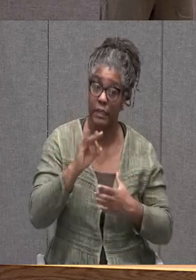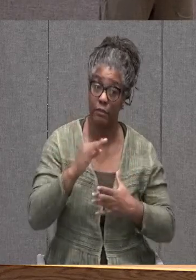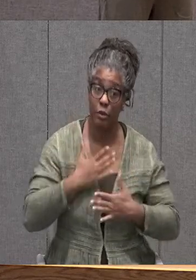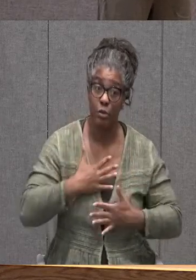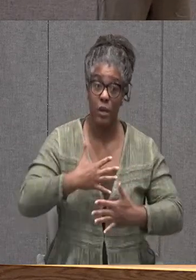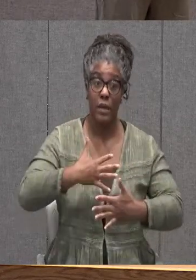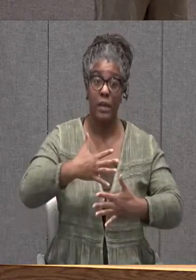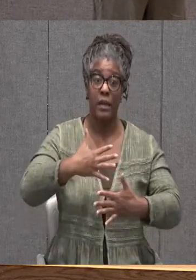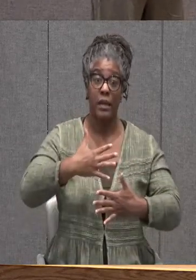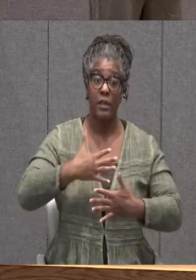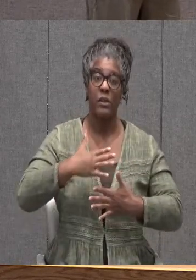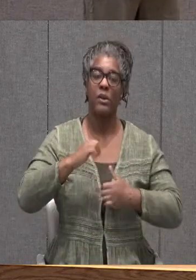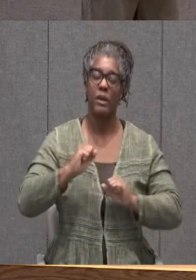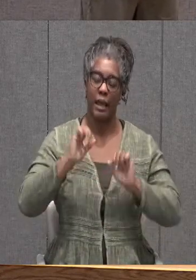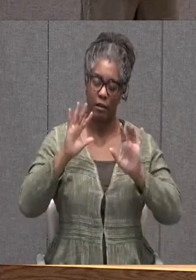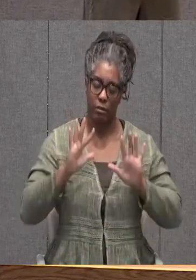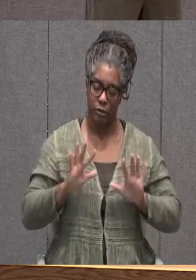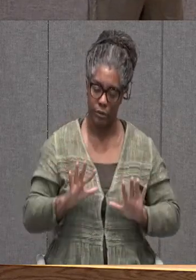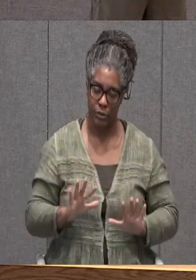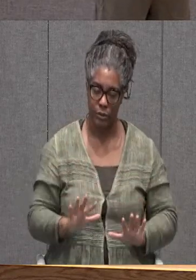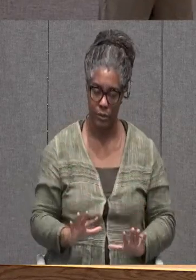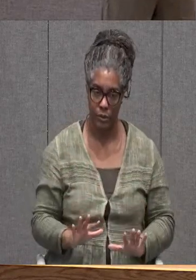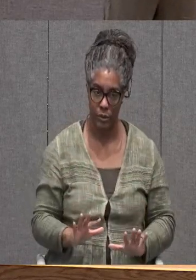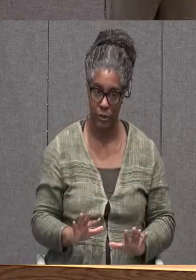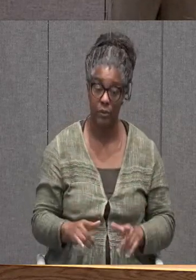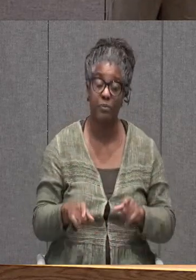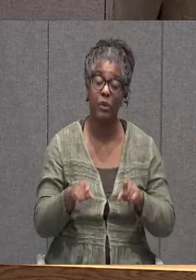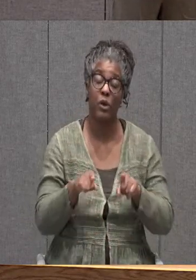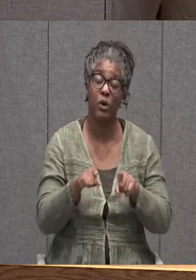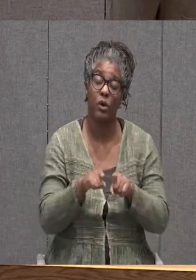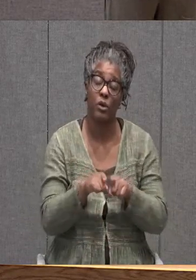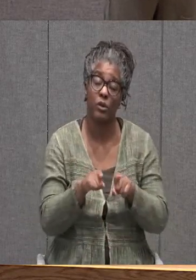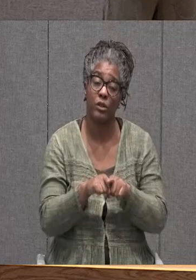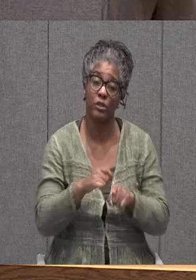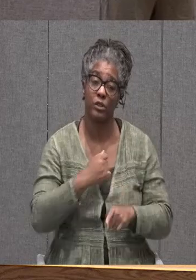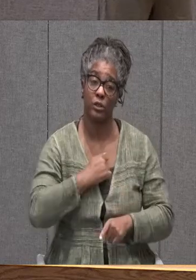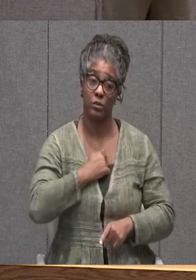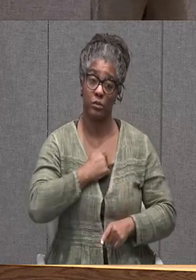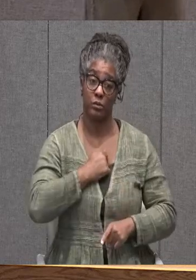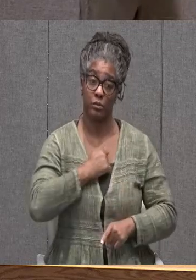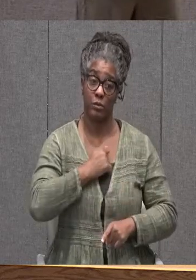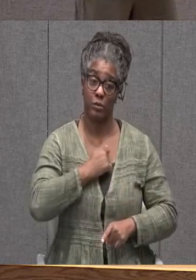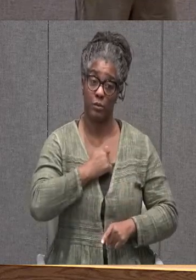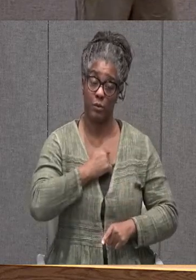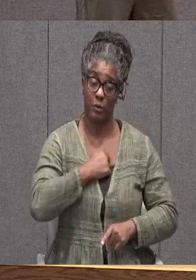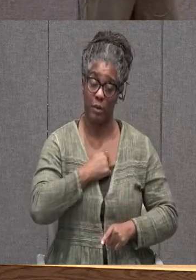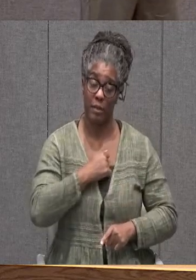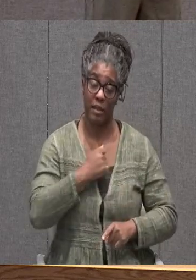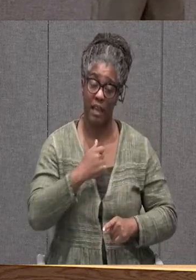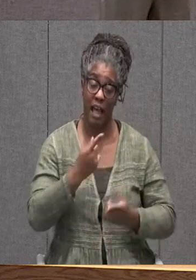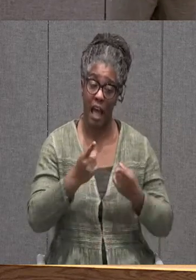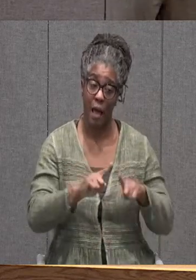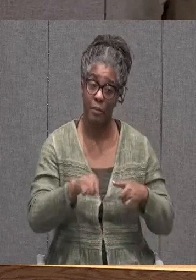Something else that can really get your heart rate going and get you upset, is being frustrated, when something is hard.